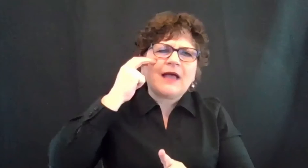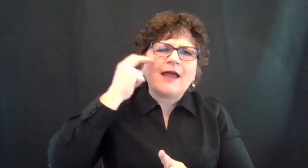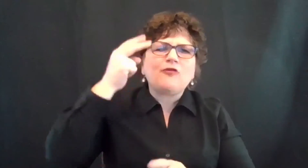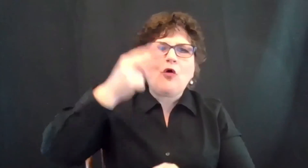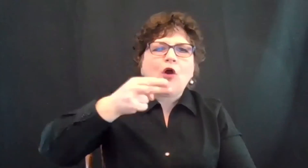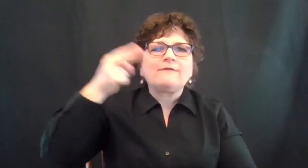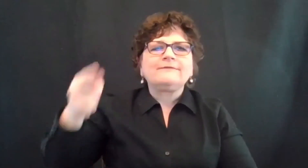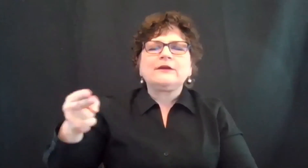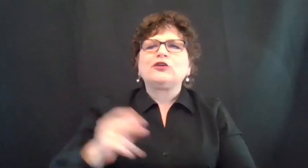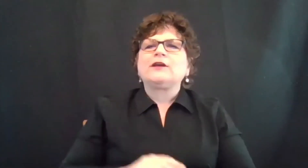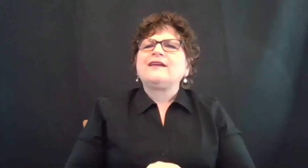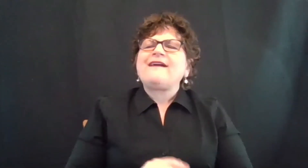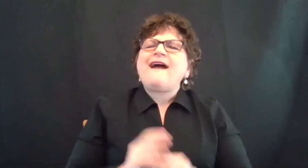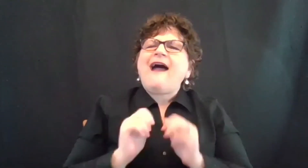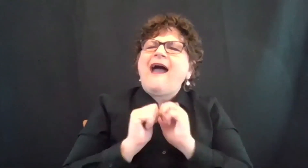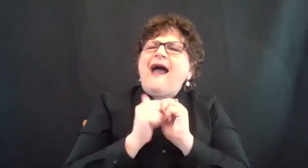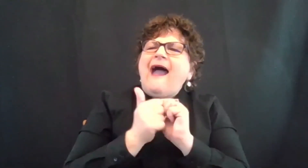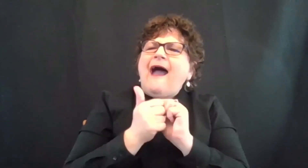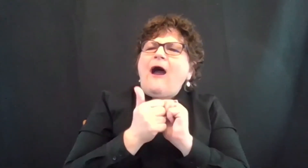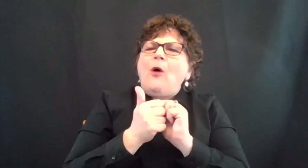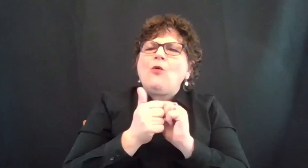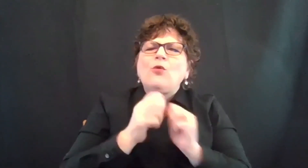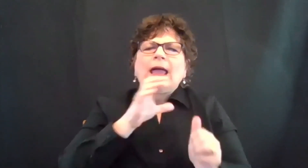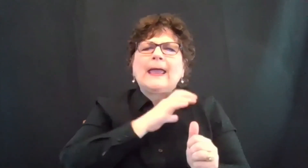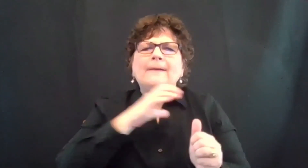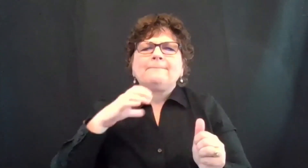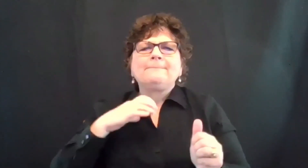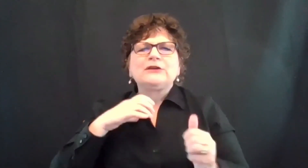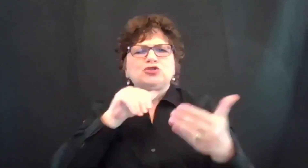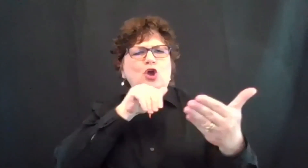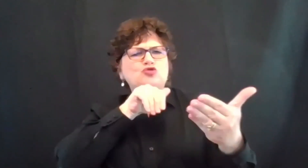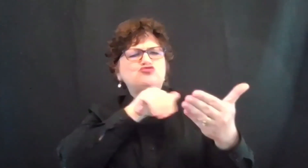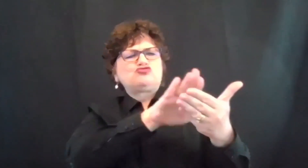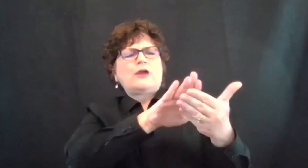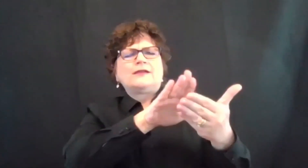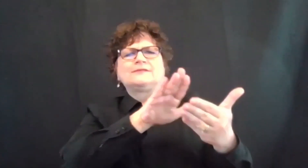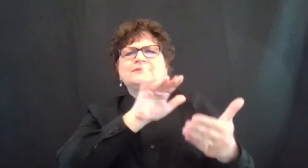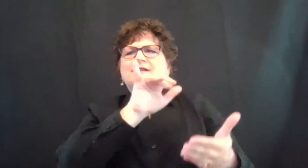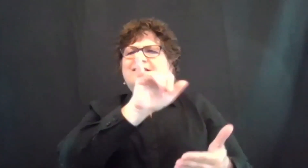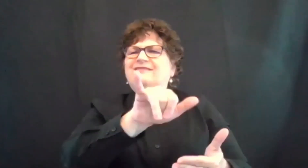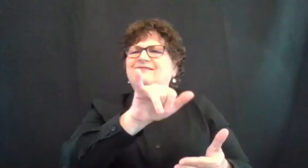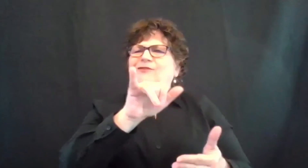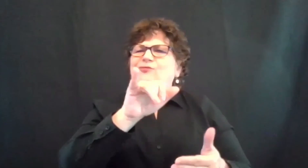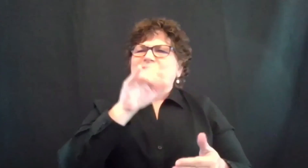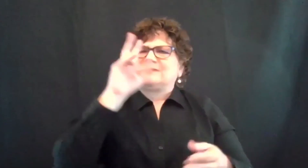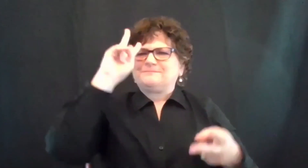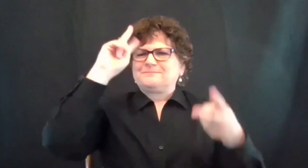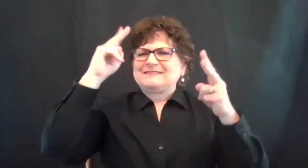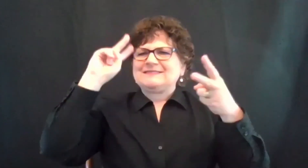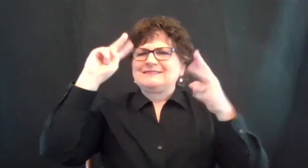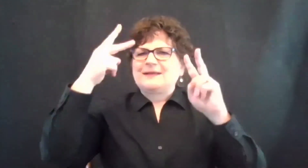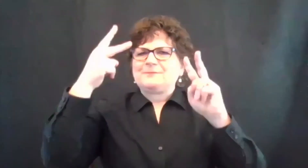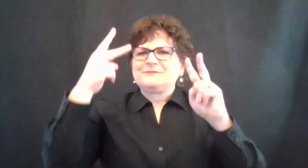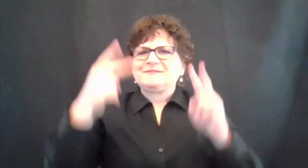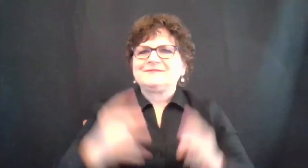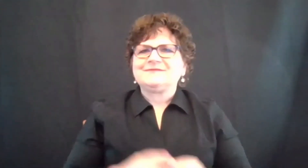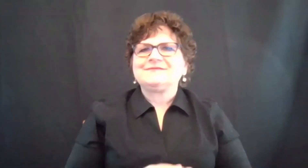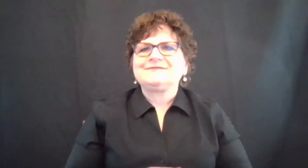deafblind, and hard of hearing? How can the Commission address these misconceptions?